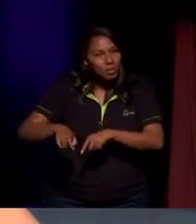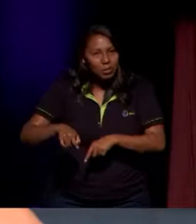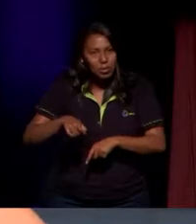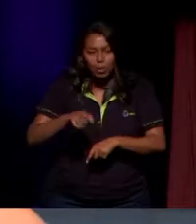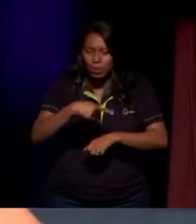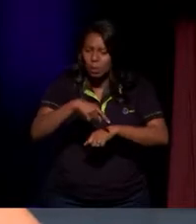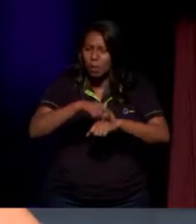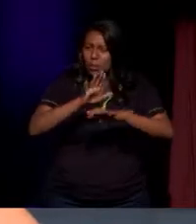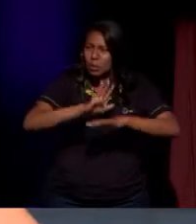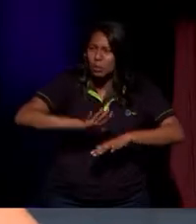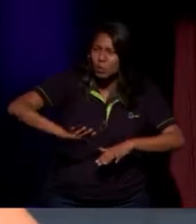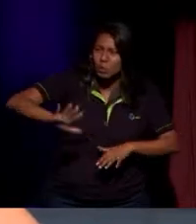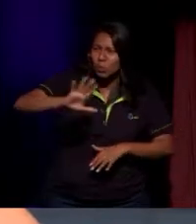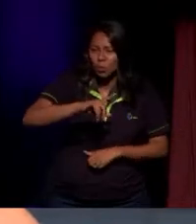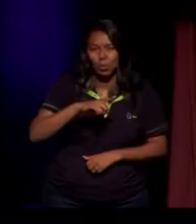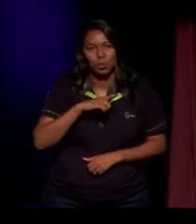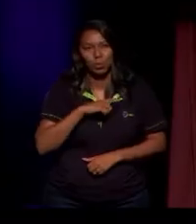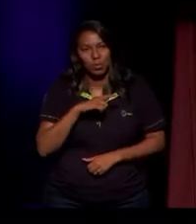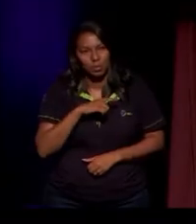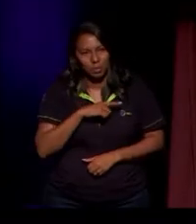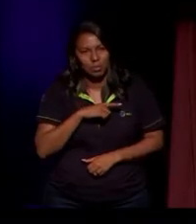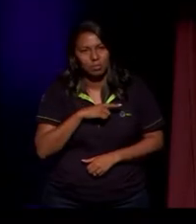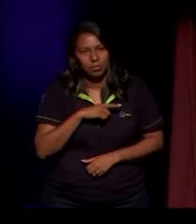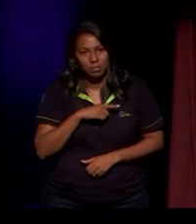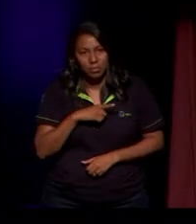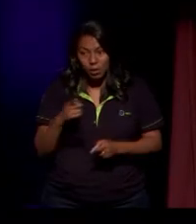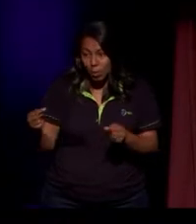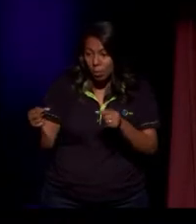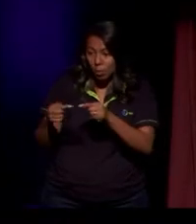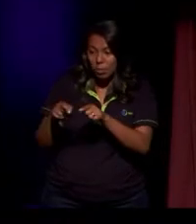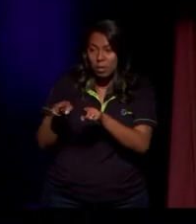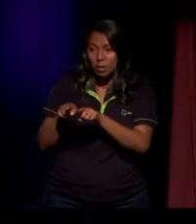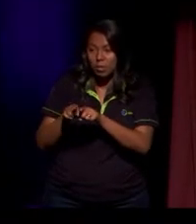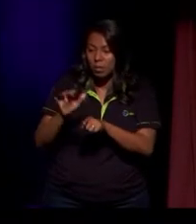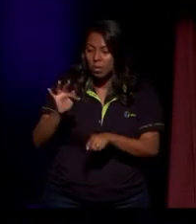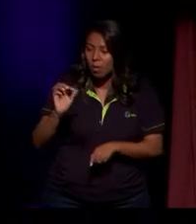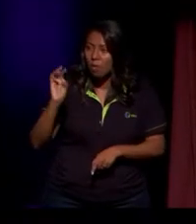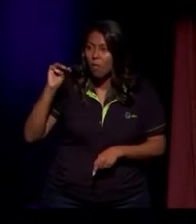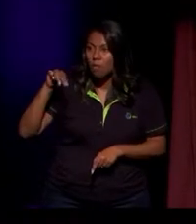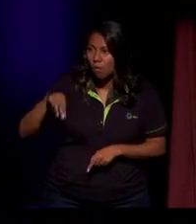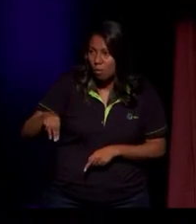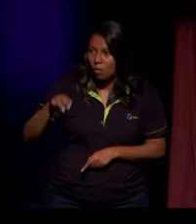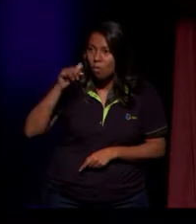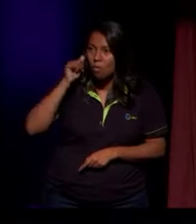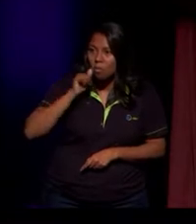and articulates with the Fórum Mulher. Truth be told,